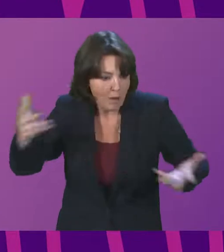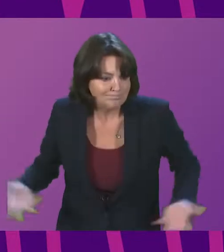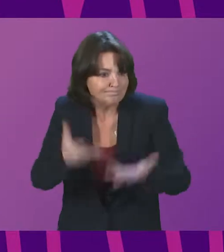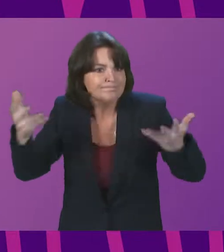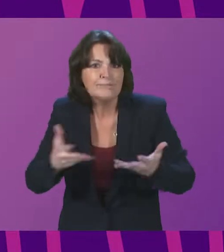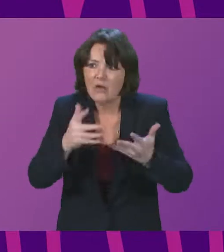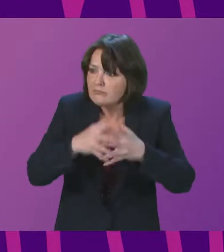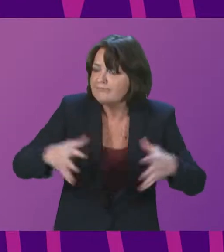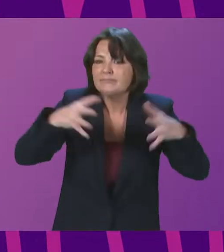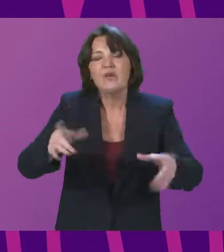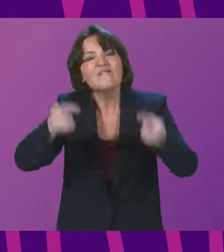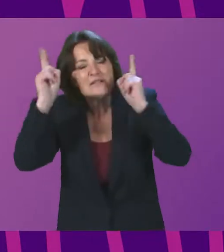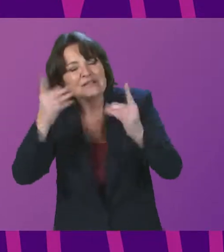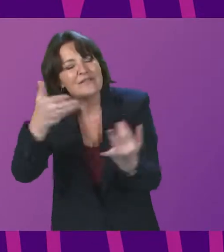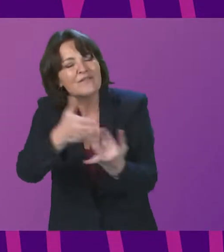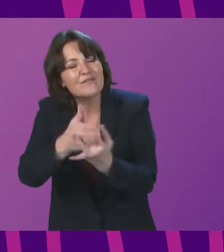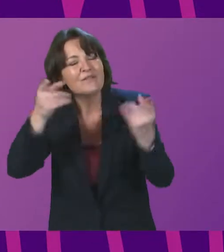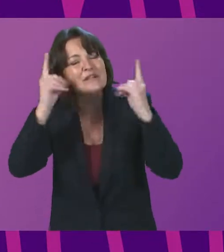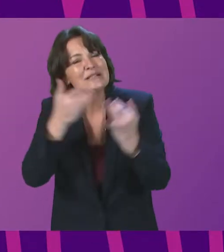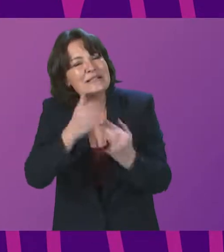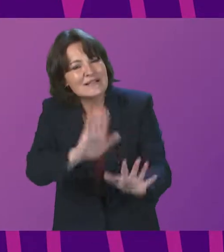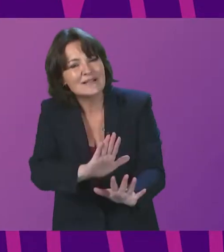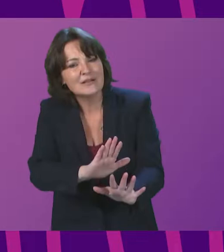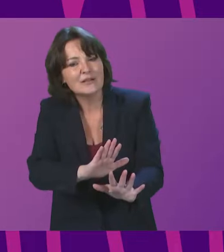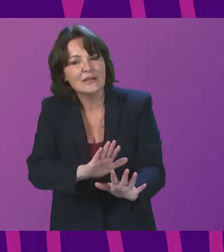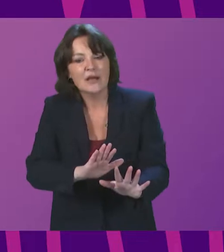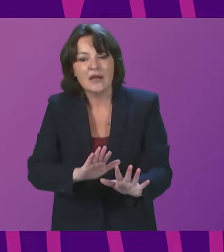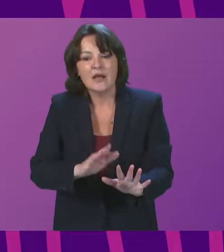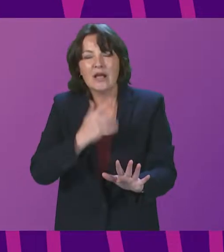I am sorry, First Minister, but I ask you to pause for a moment.